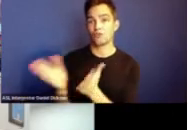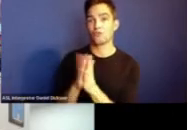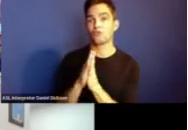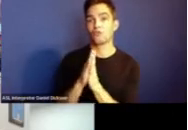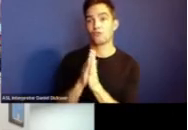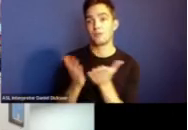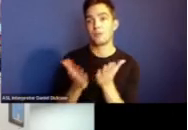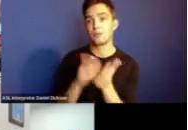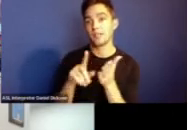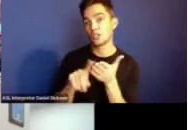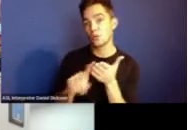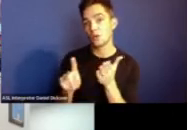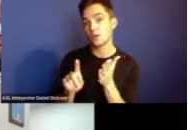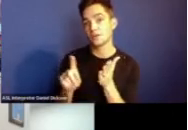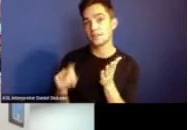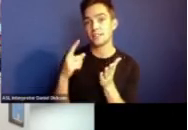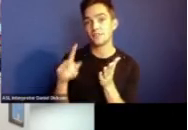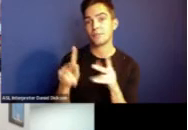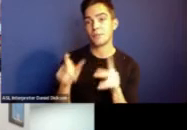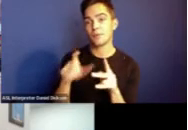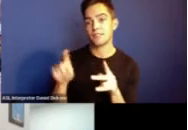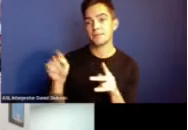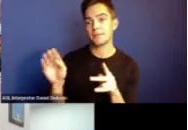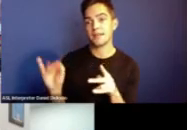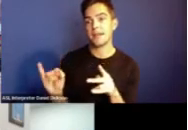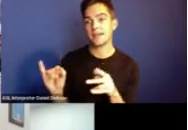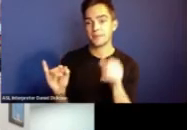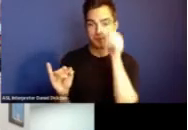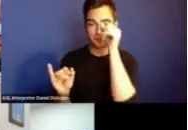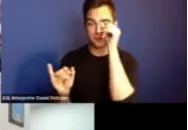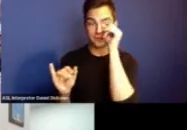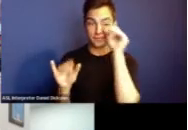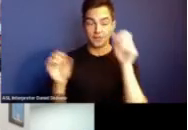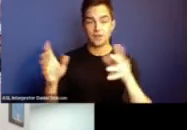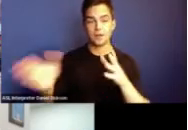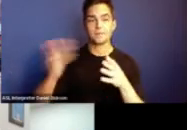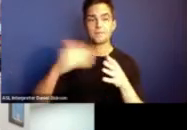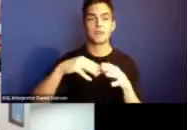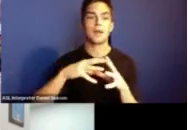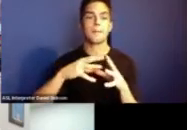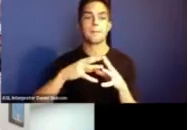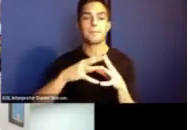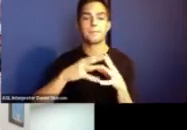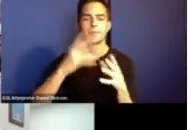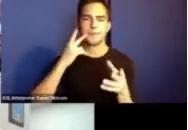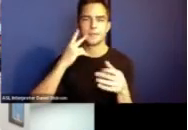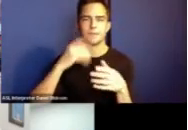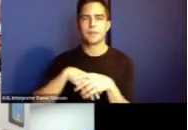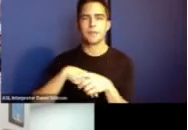explore the needs of folks with traumatic brain injury. Okay, let's see. You know, what,